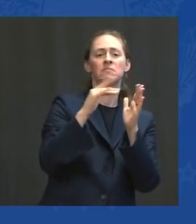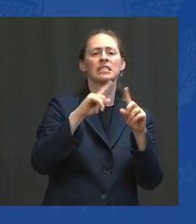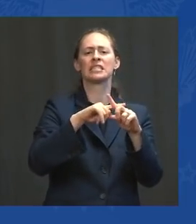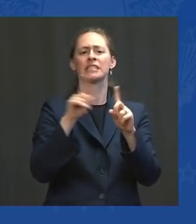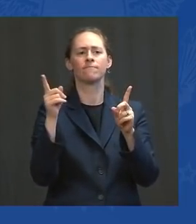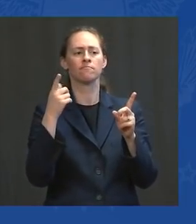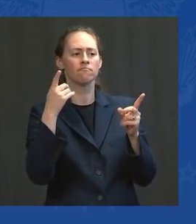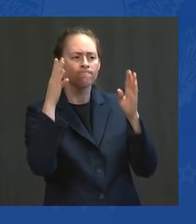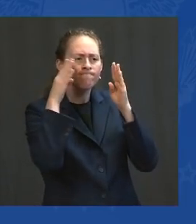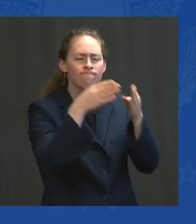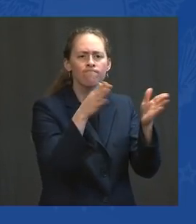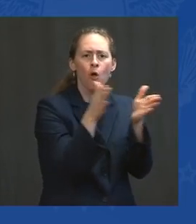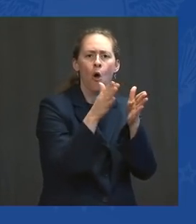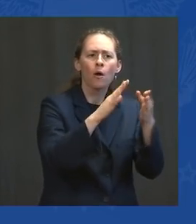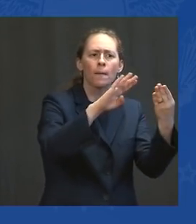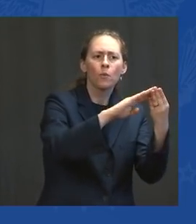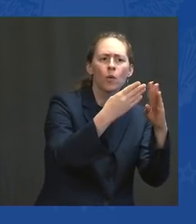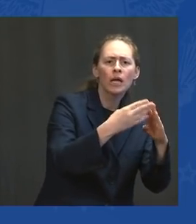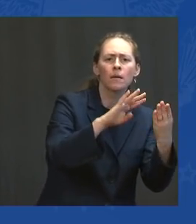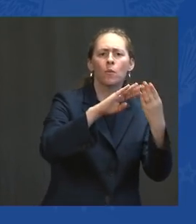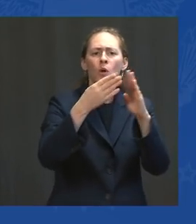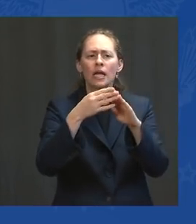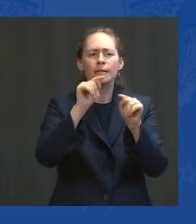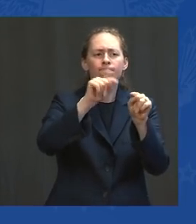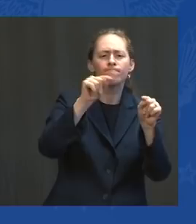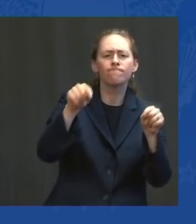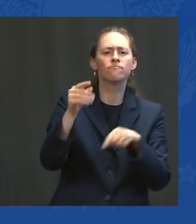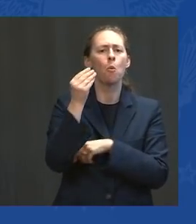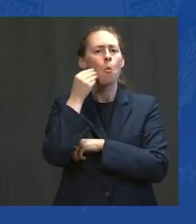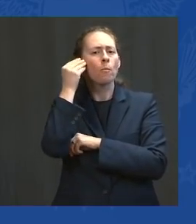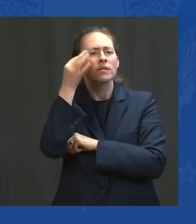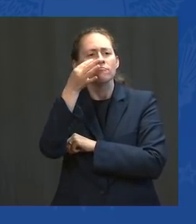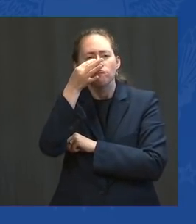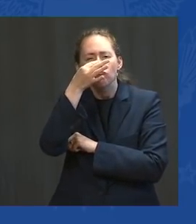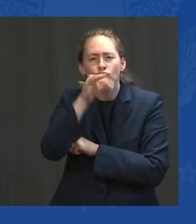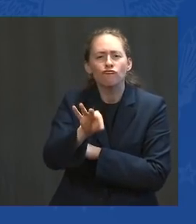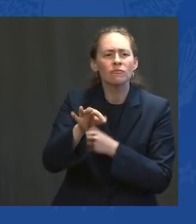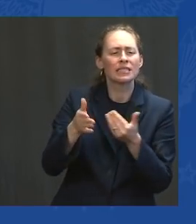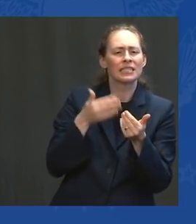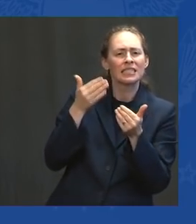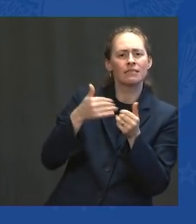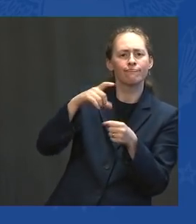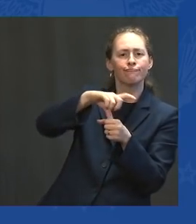close to home, conveniently at a location you're already familiar with.